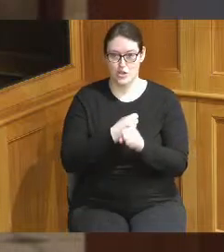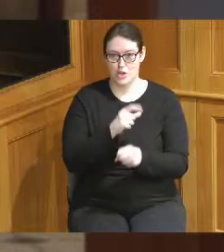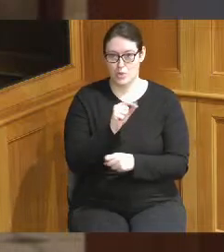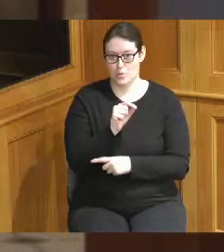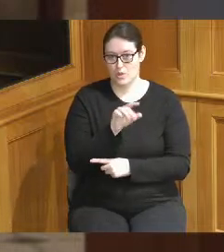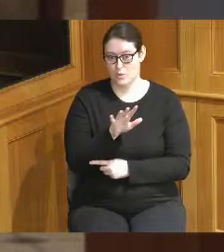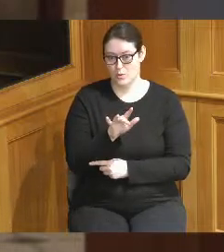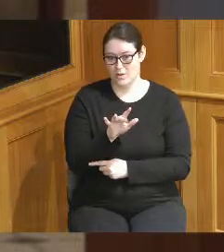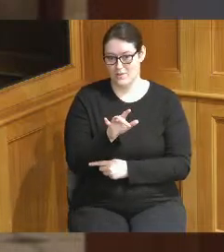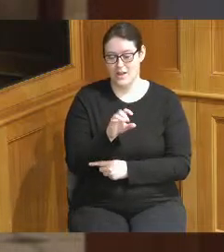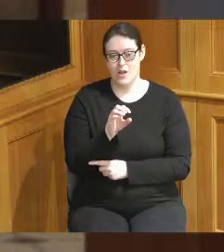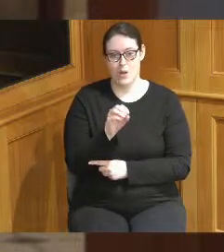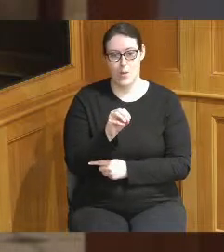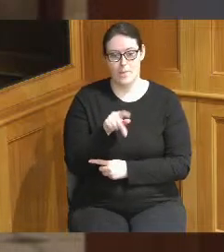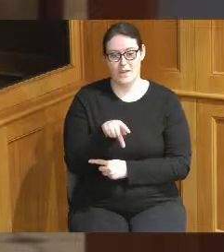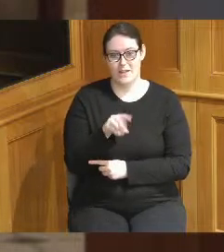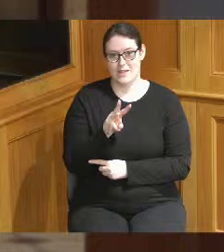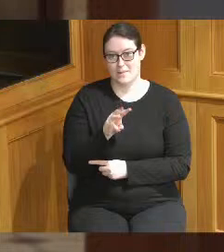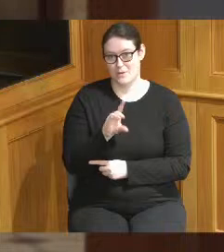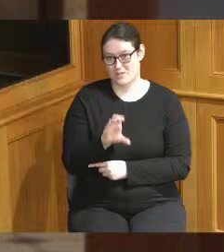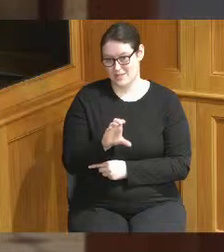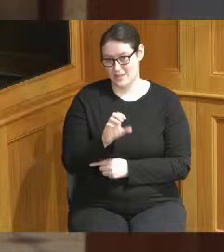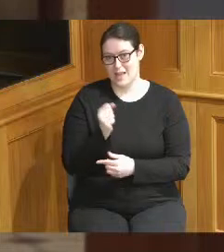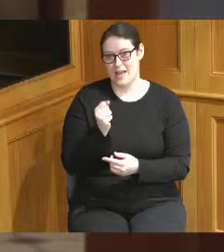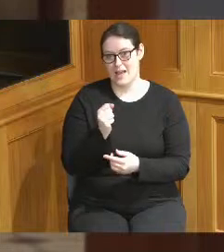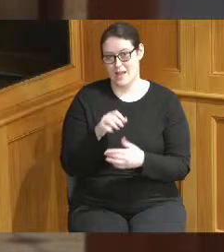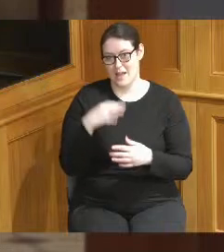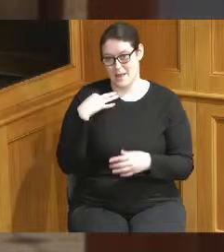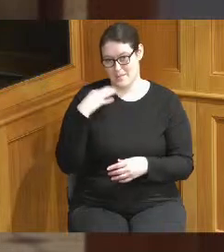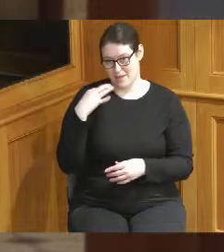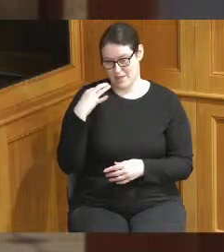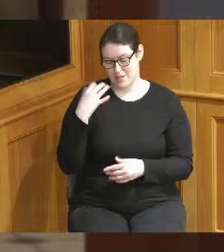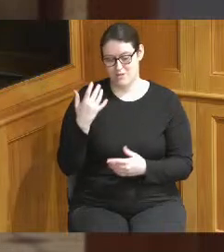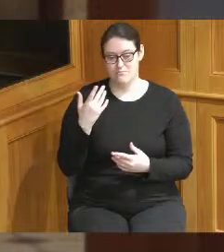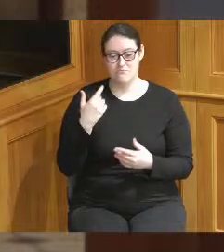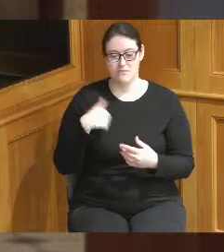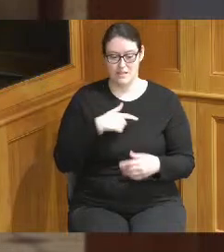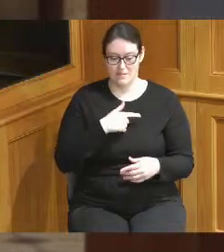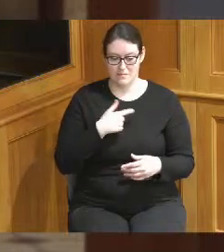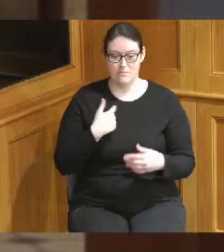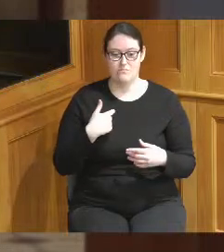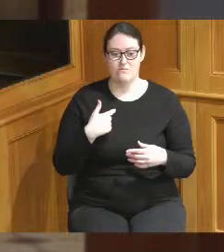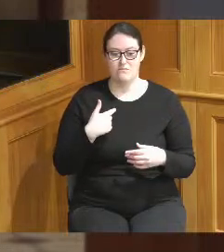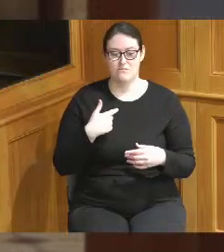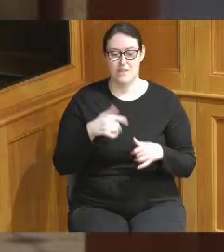County and so Mary Maune organized this event Jeff Aluotto spoke at the event so it was it was really